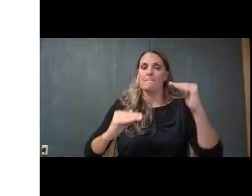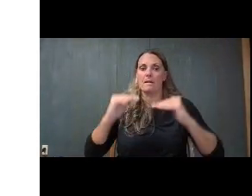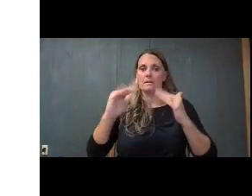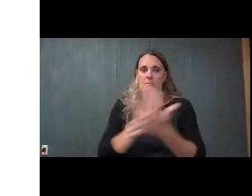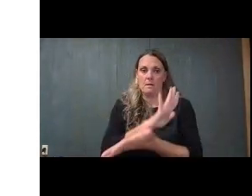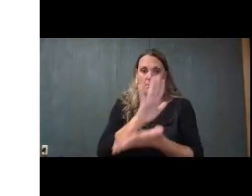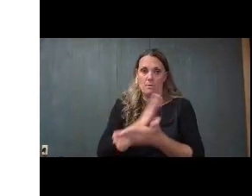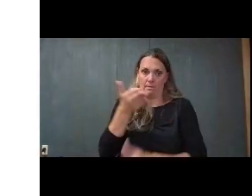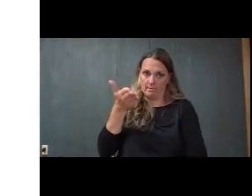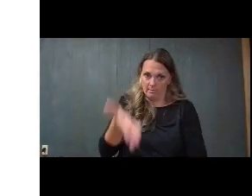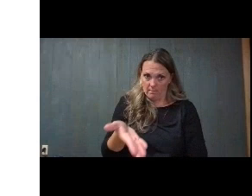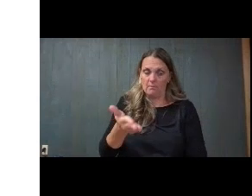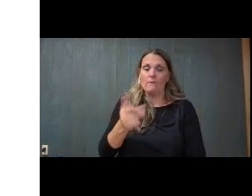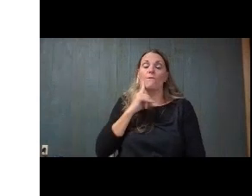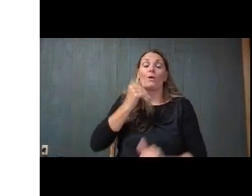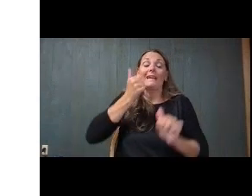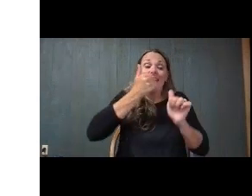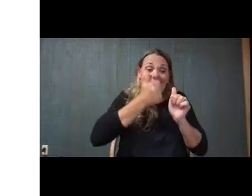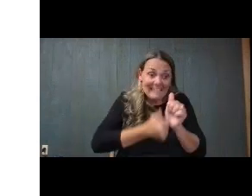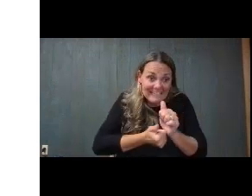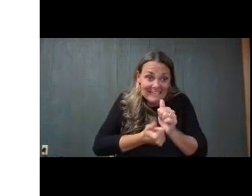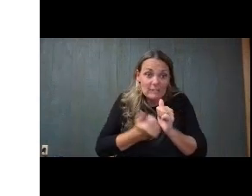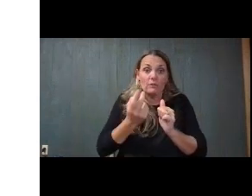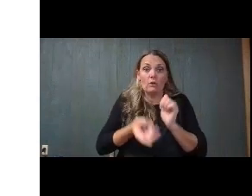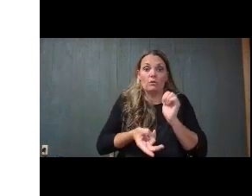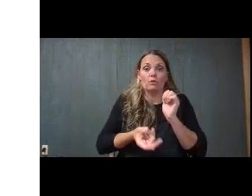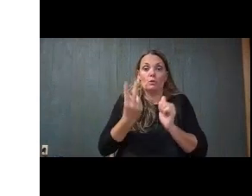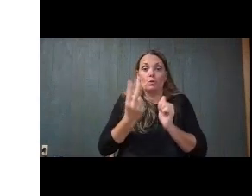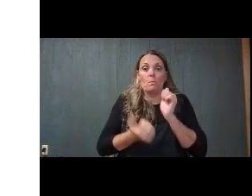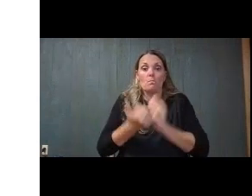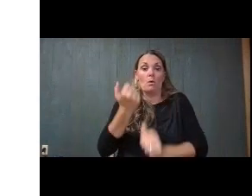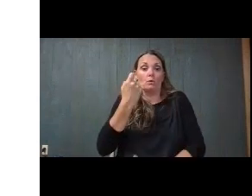for each of the two most recently completed fiscal years.